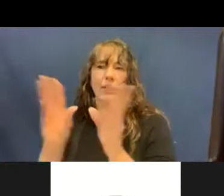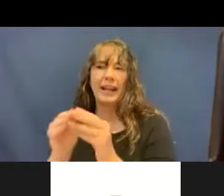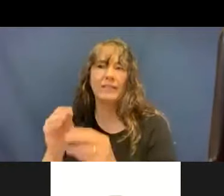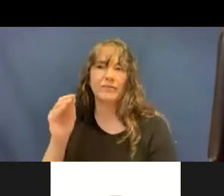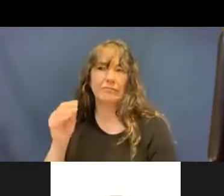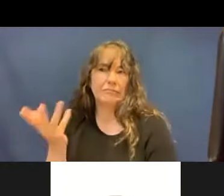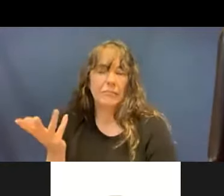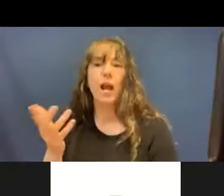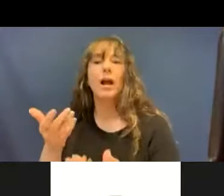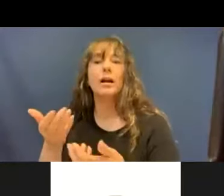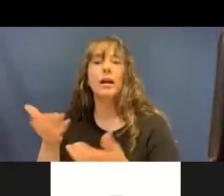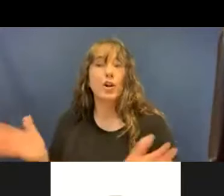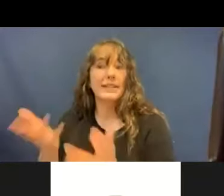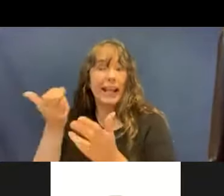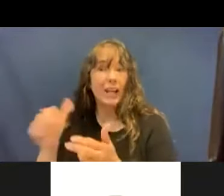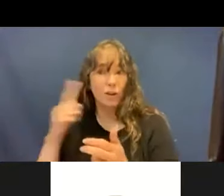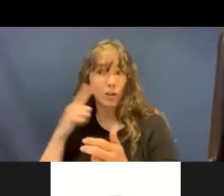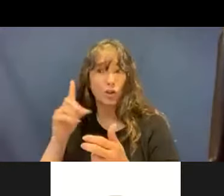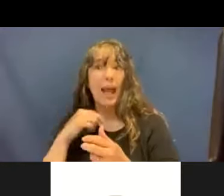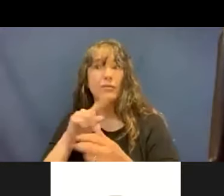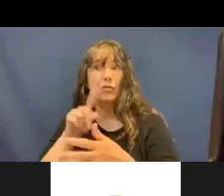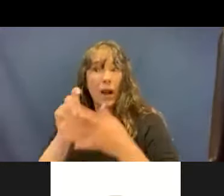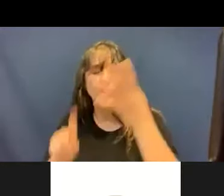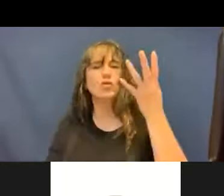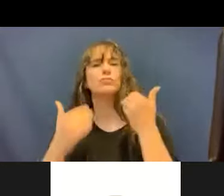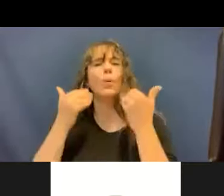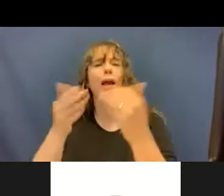anyone who submitted questions to reach out to our panelists. But I'm going to open it